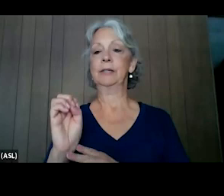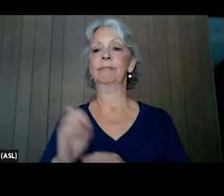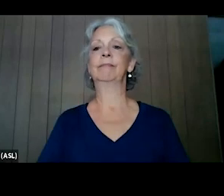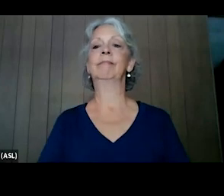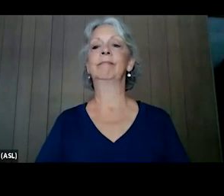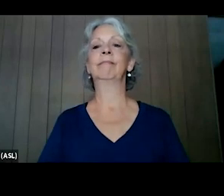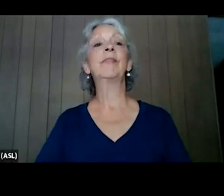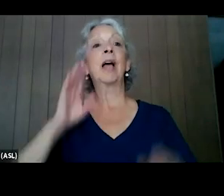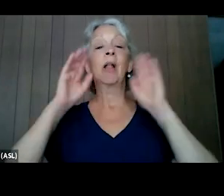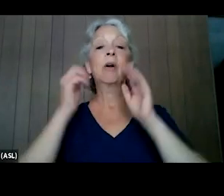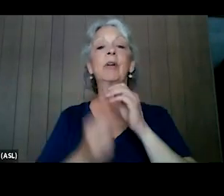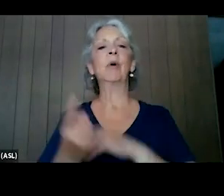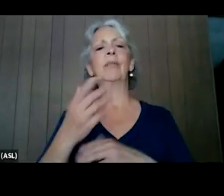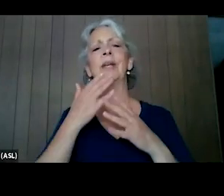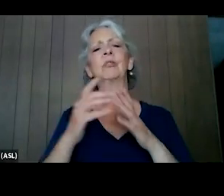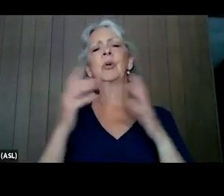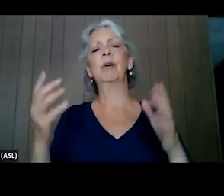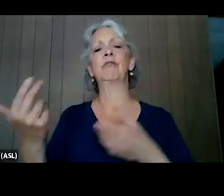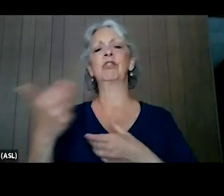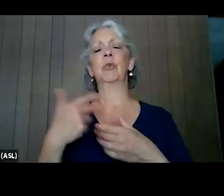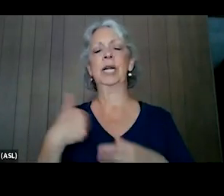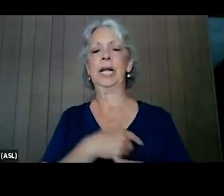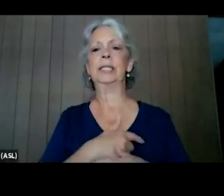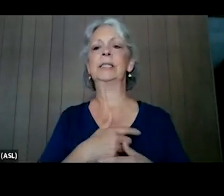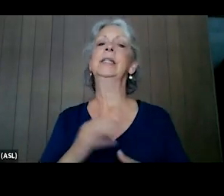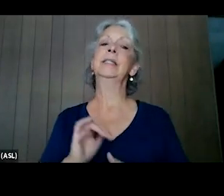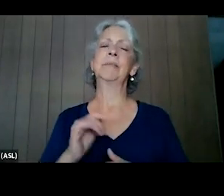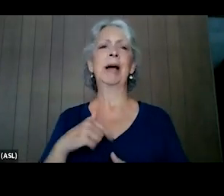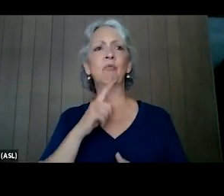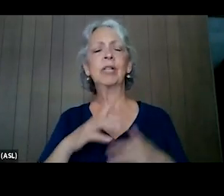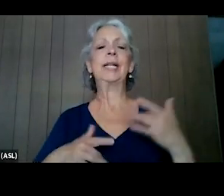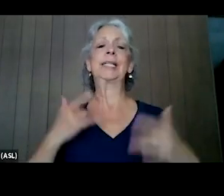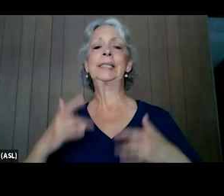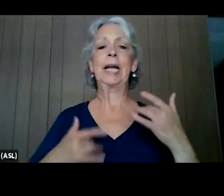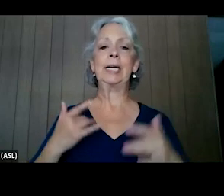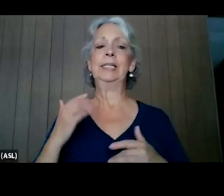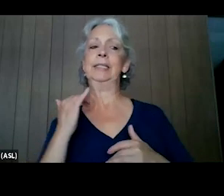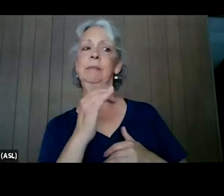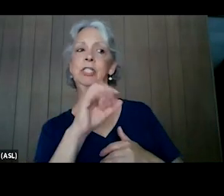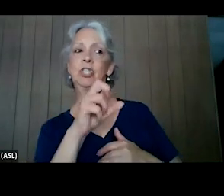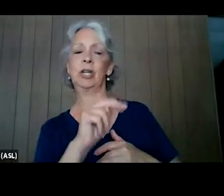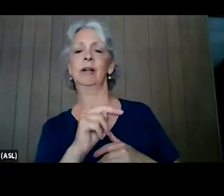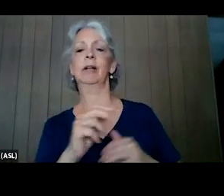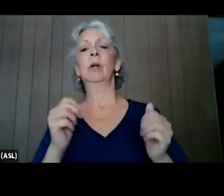Hi everyone. Thank you so much for being here. I'm like Jen, I'm so excited to be here with the four experts who we have